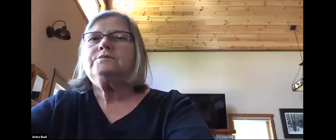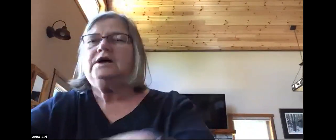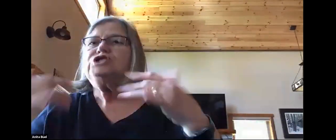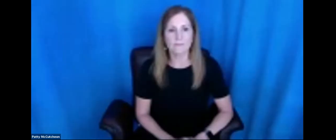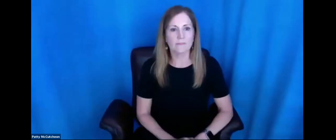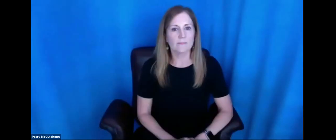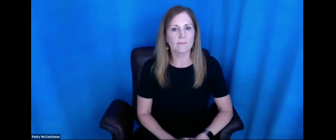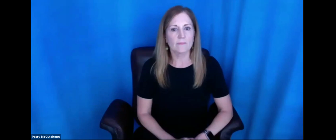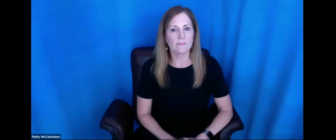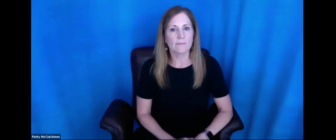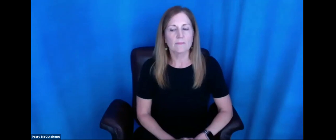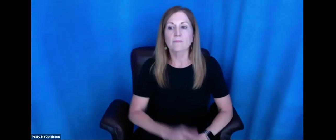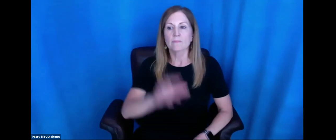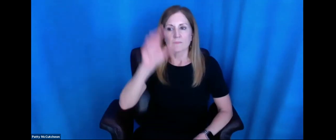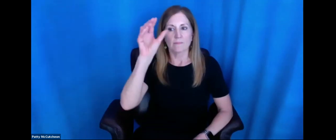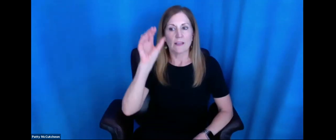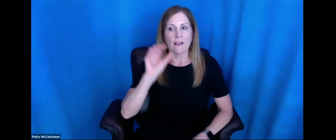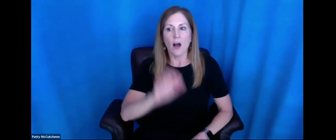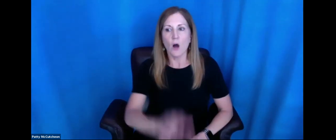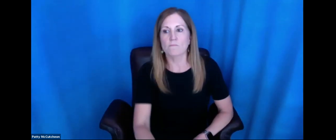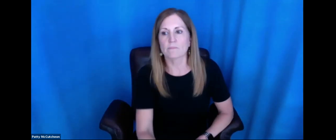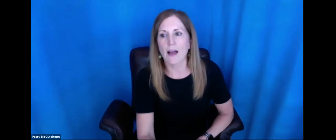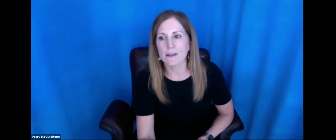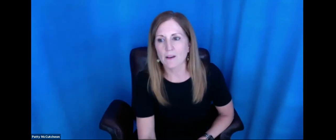Patty McCutcheon: Oh, one moment.